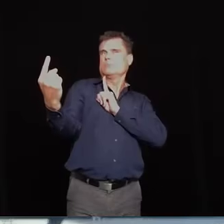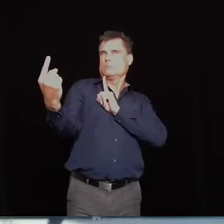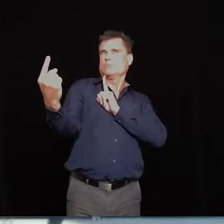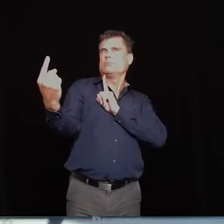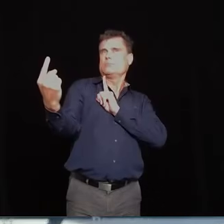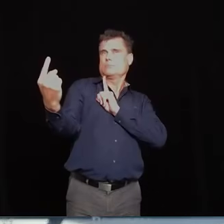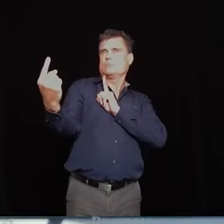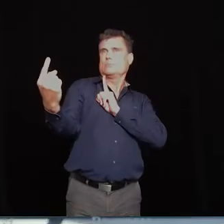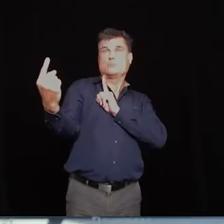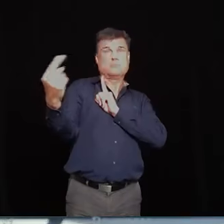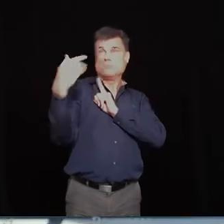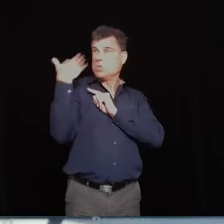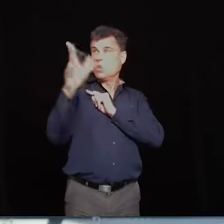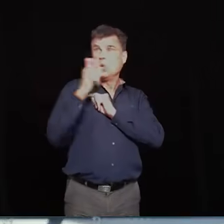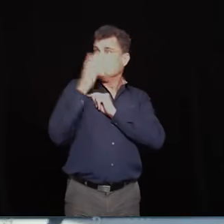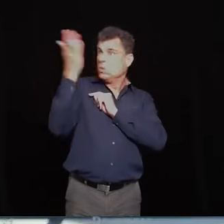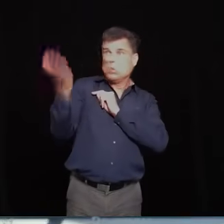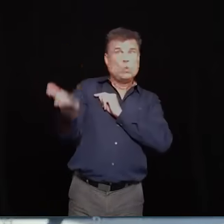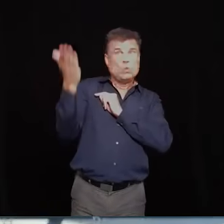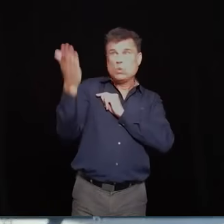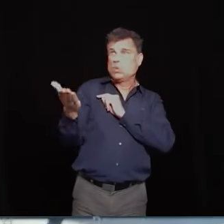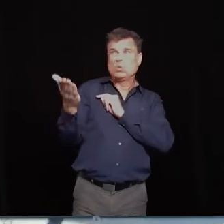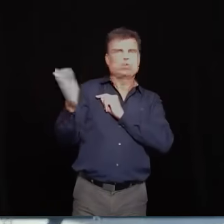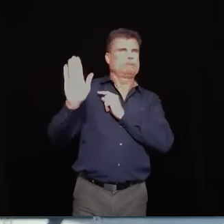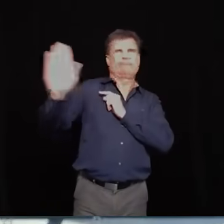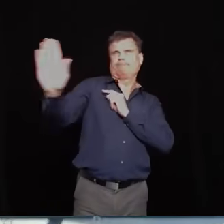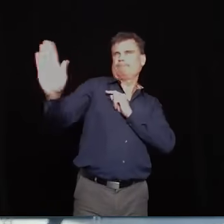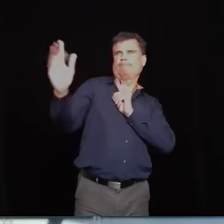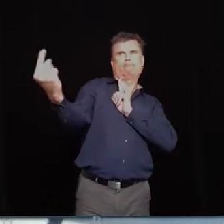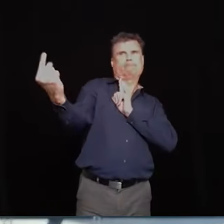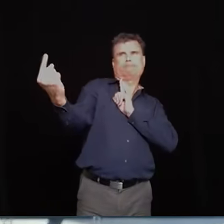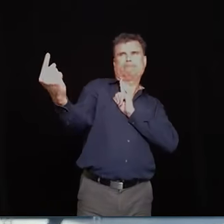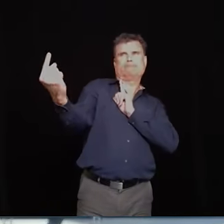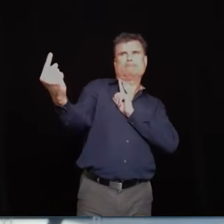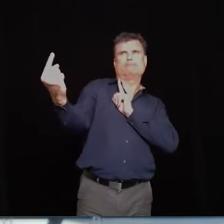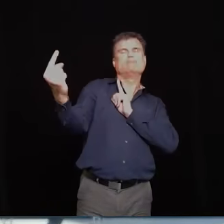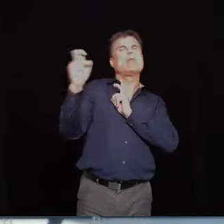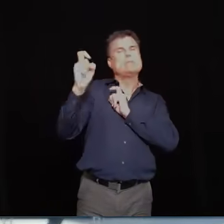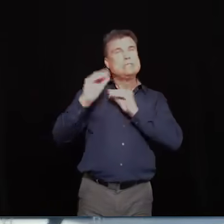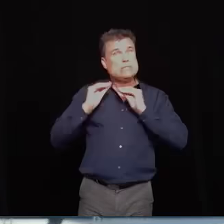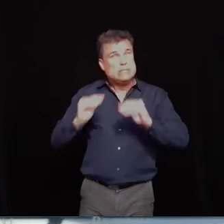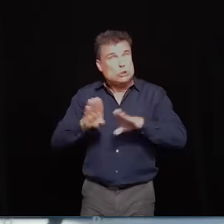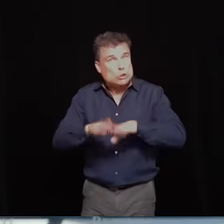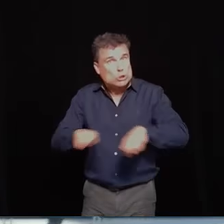We hope throughout the speaking week and enjoyed the weekend. Probably be safe of our responsibilities and